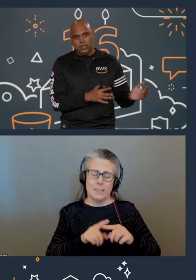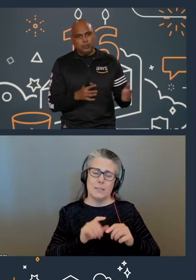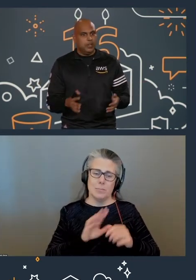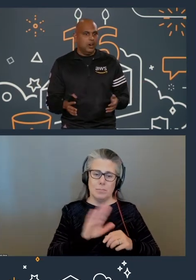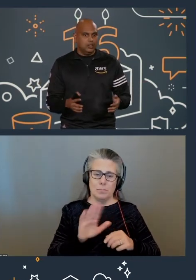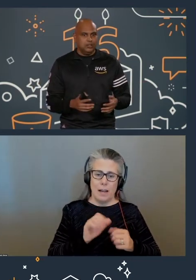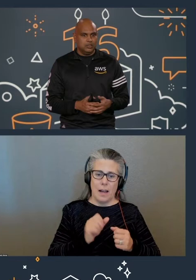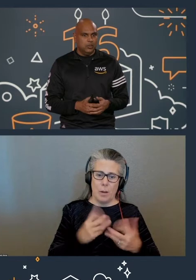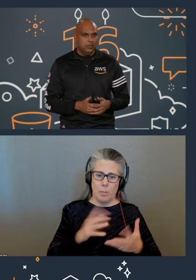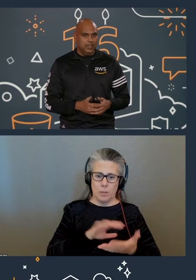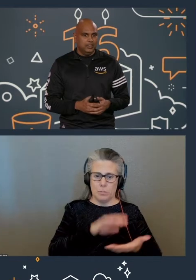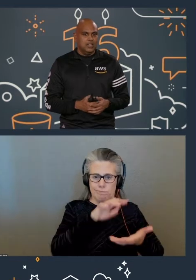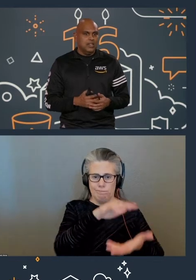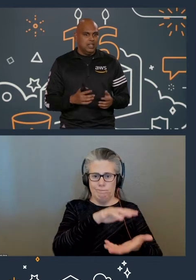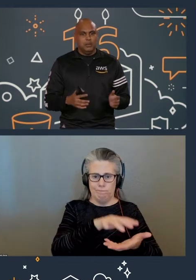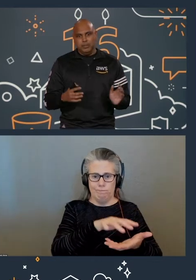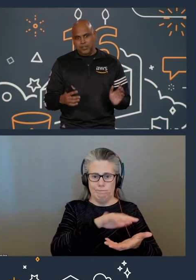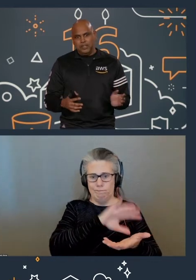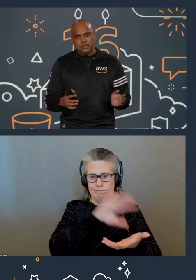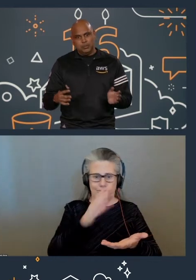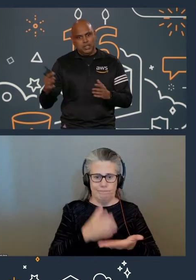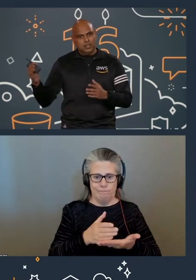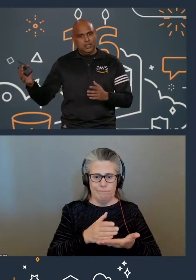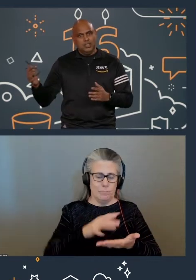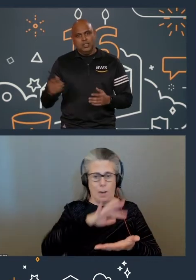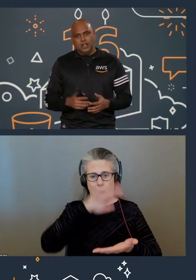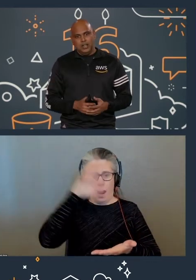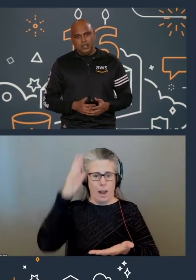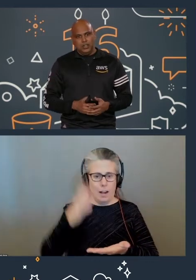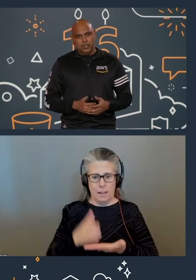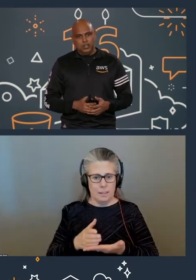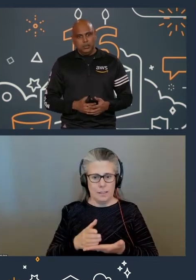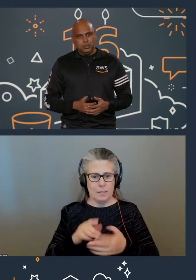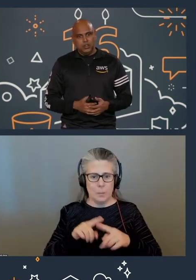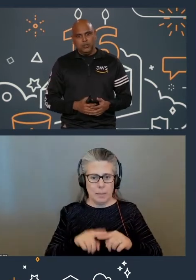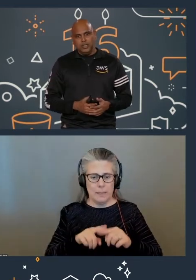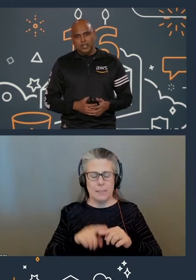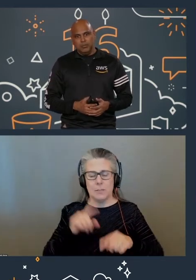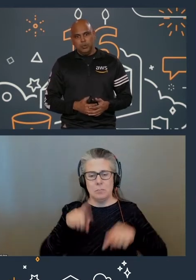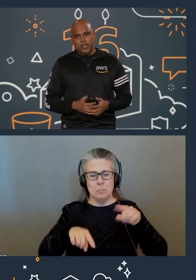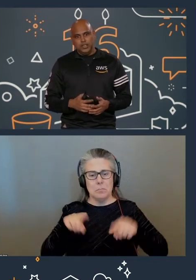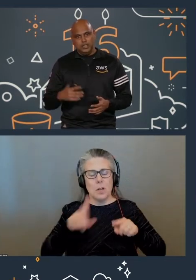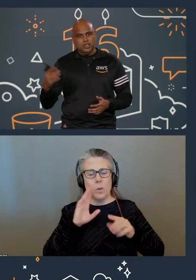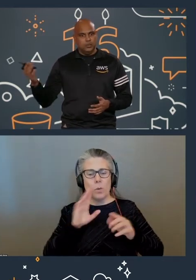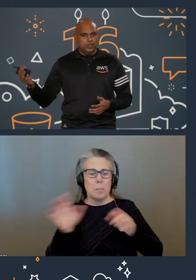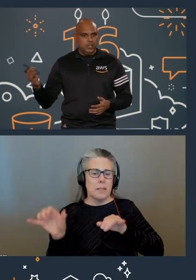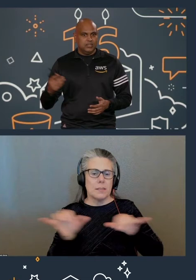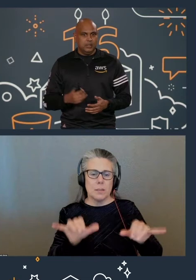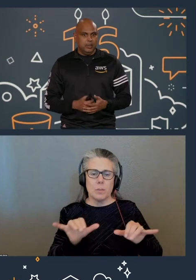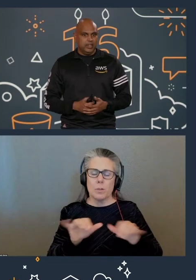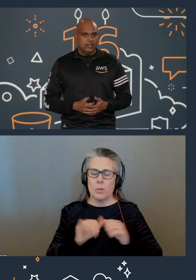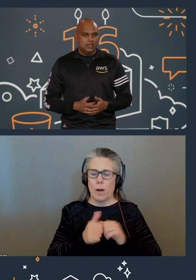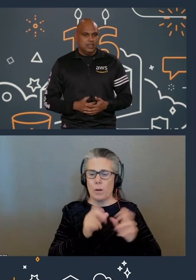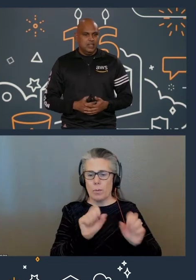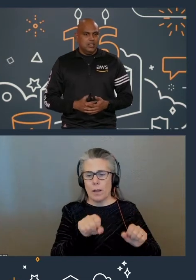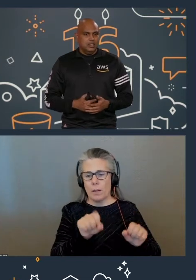to copy onto the Snow device, it'll be very similar, in terms of how we can move that into their S3 buckets.